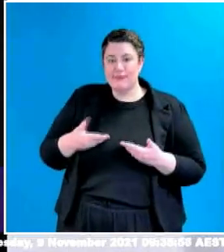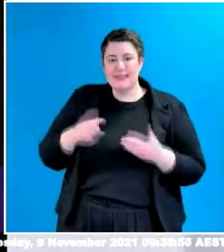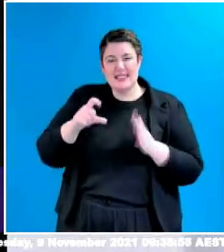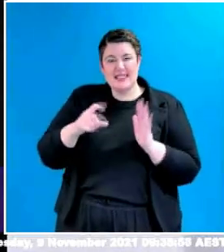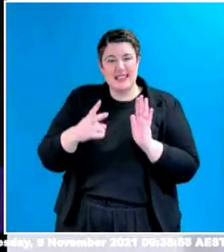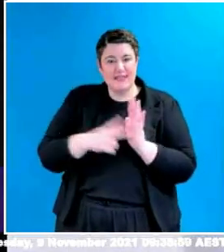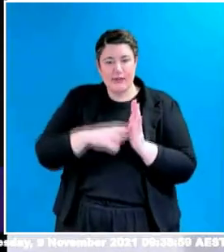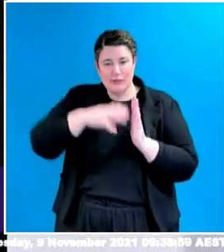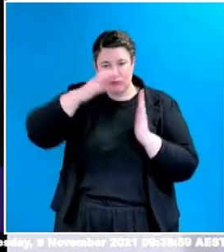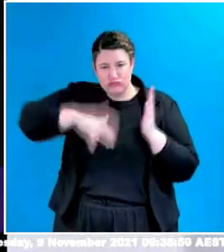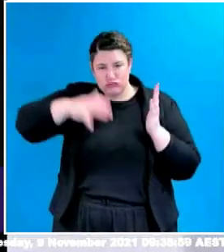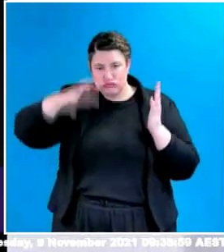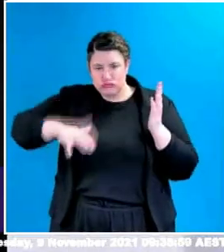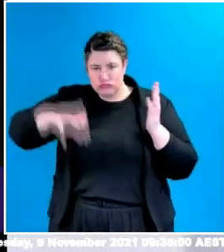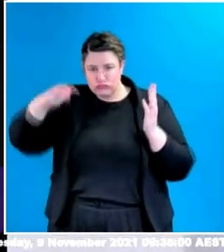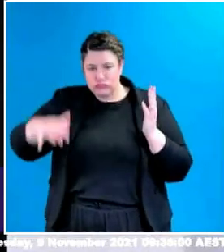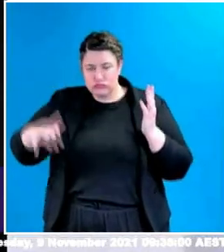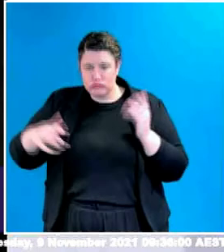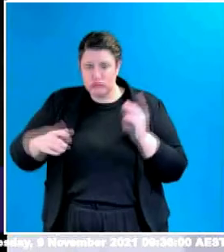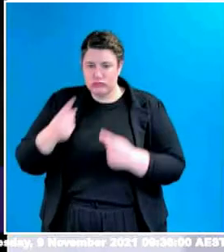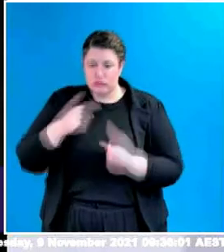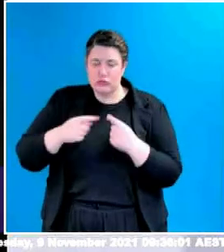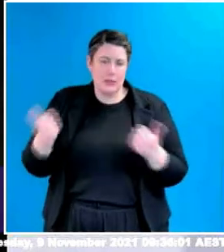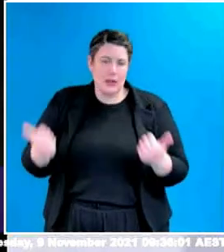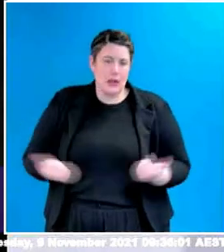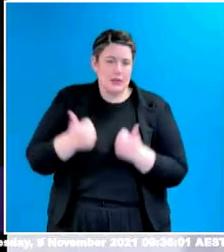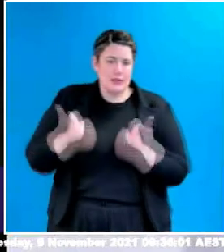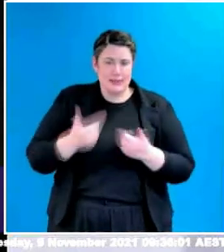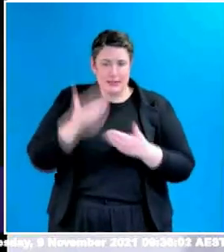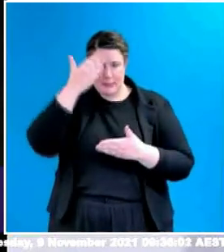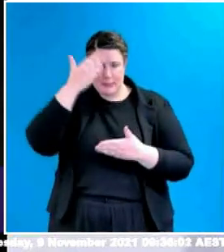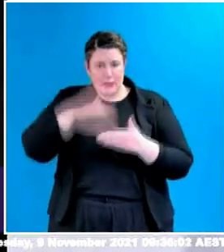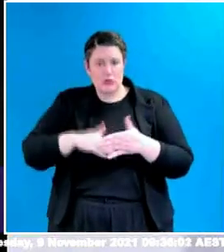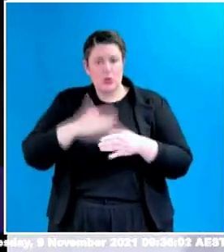Commission, setting out your extensive experience in the public sector and